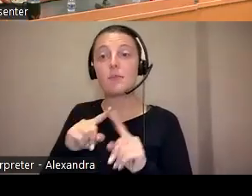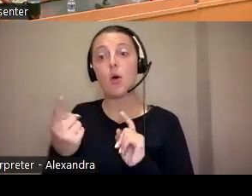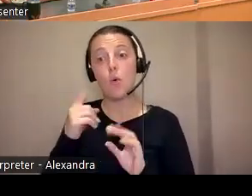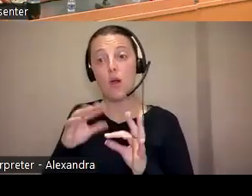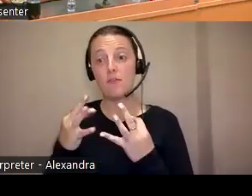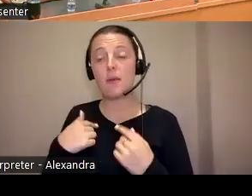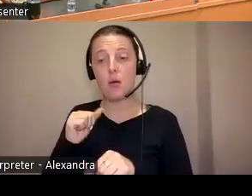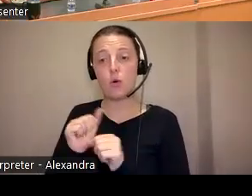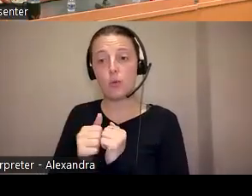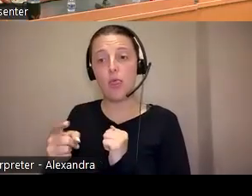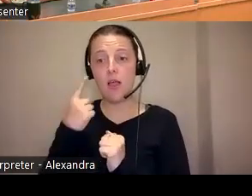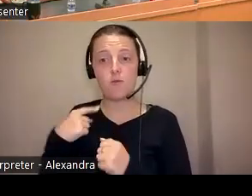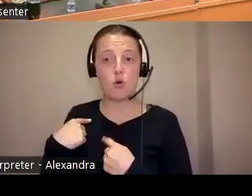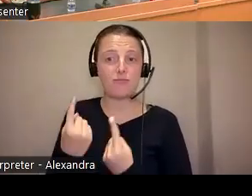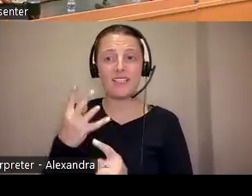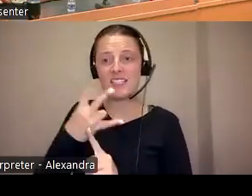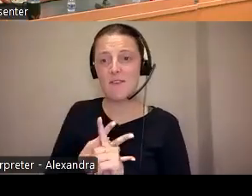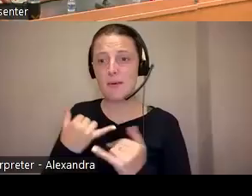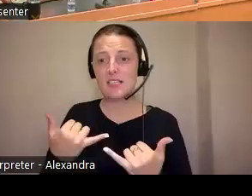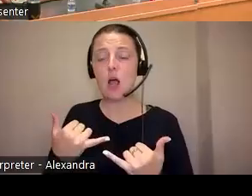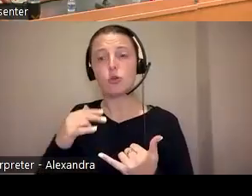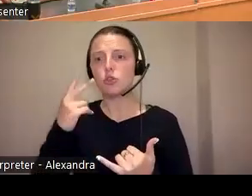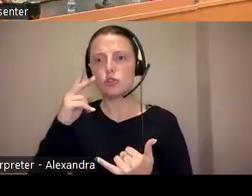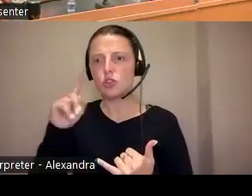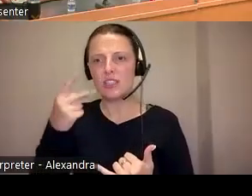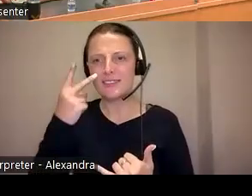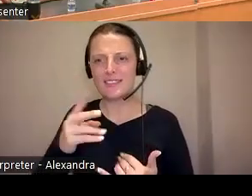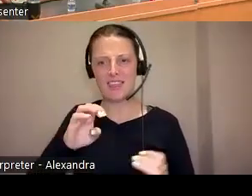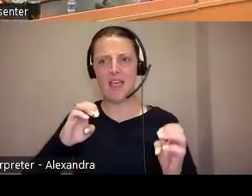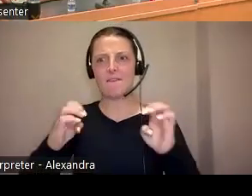and just to see the evolution of the family and the dynamics change with a little bit of support